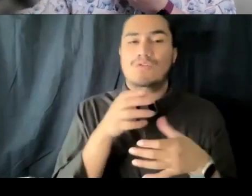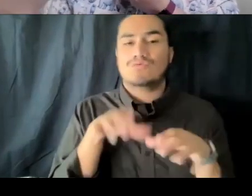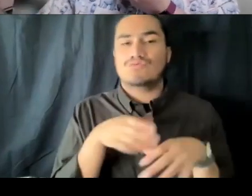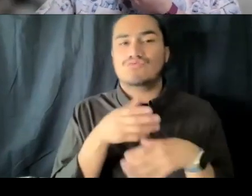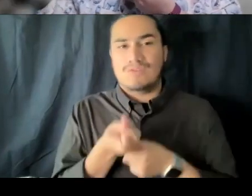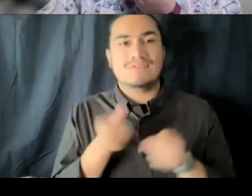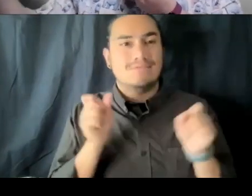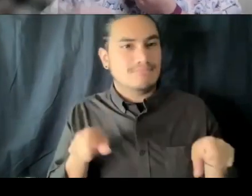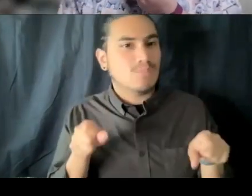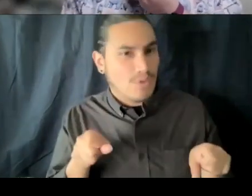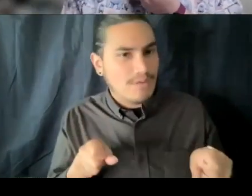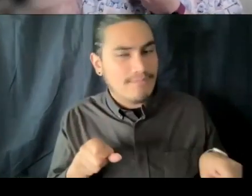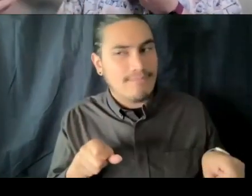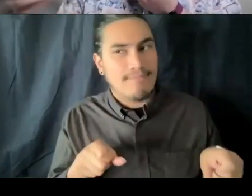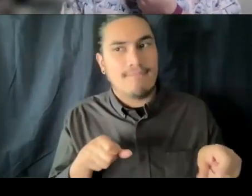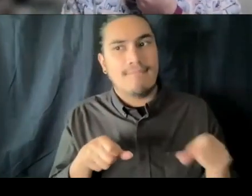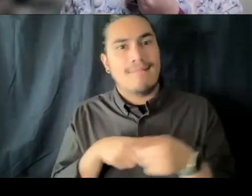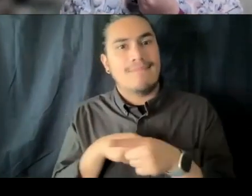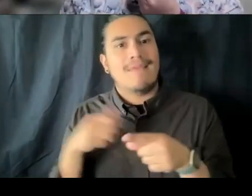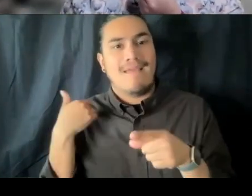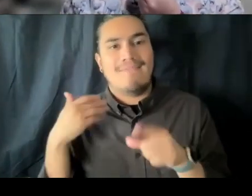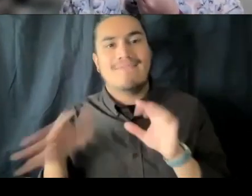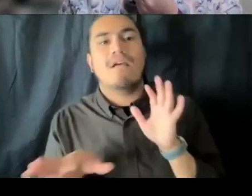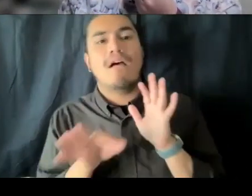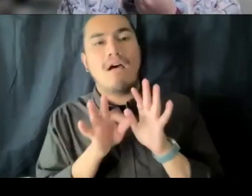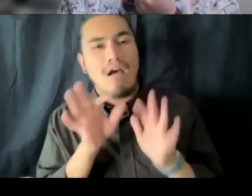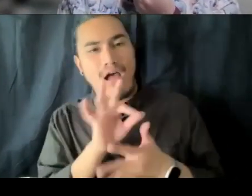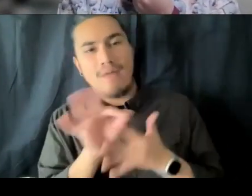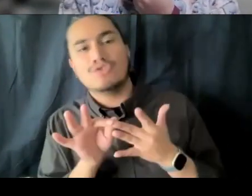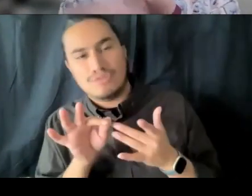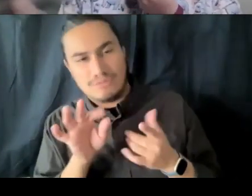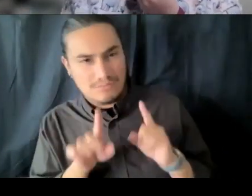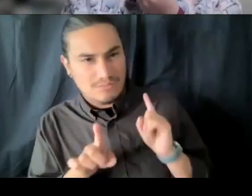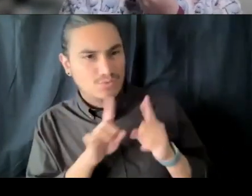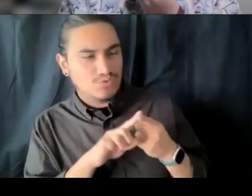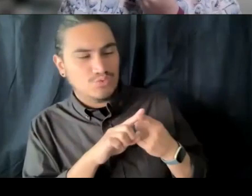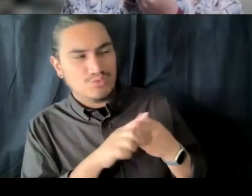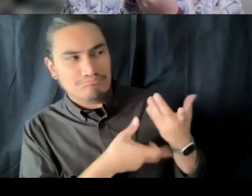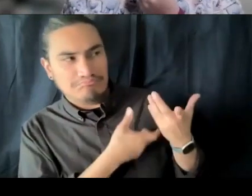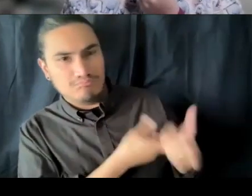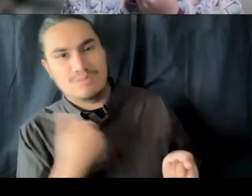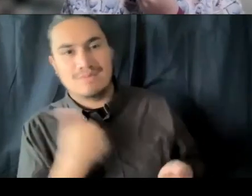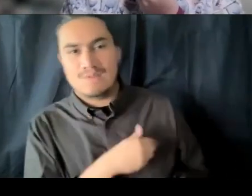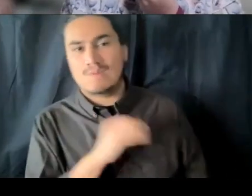And then they have the choice to step into that trust or not." And I just, I love that shift